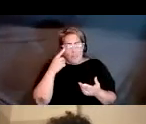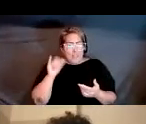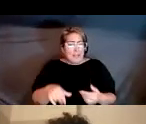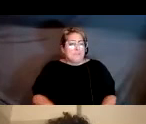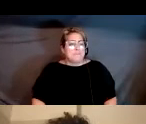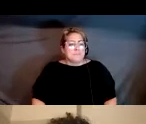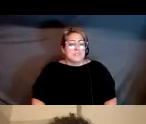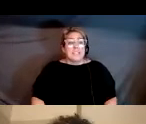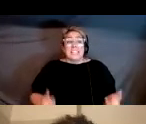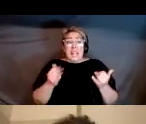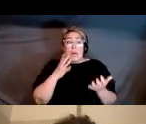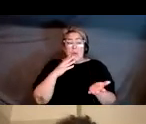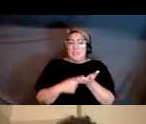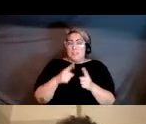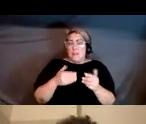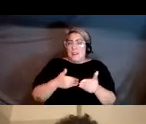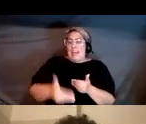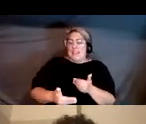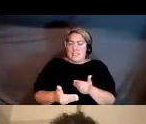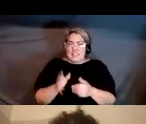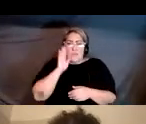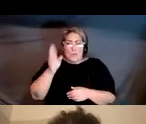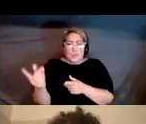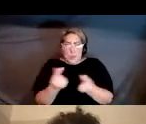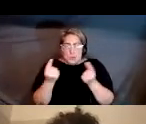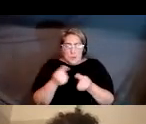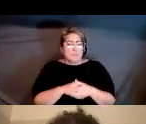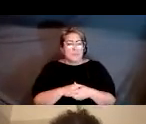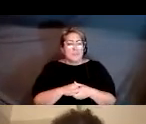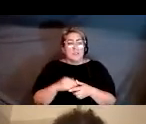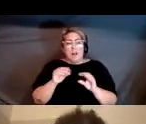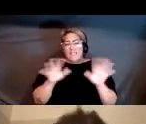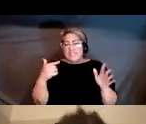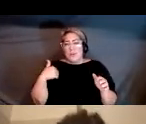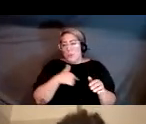Key to NYC. We are finding